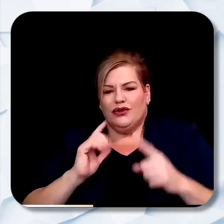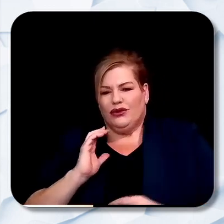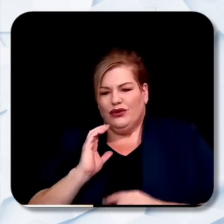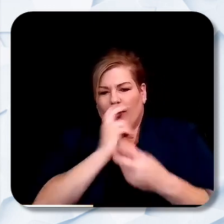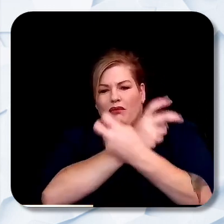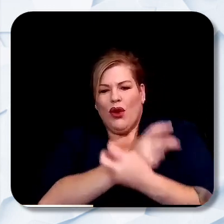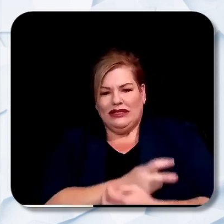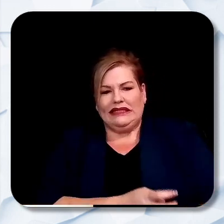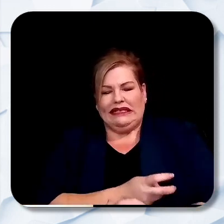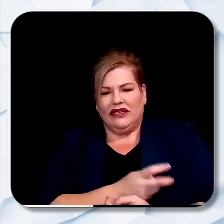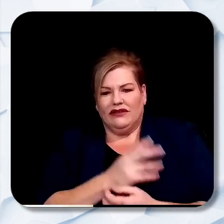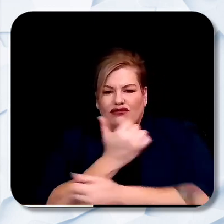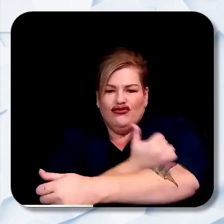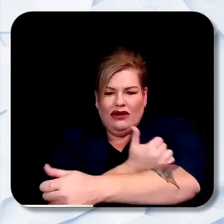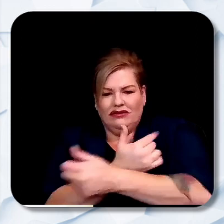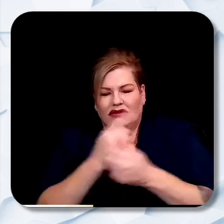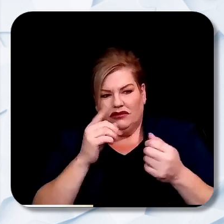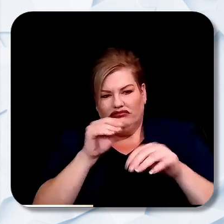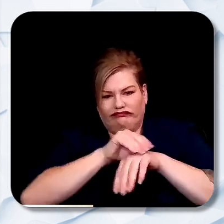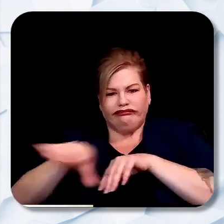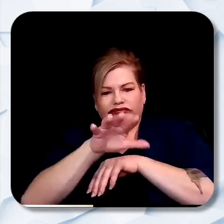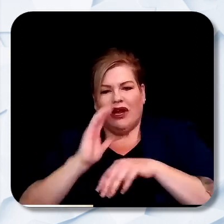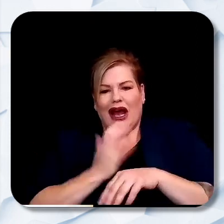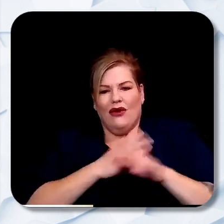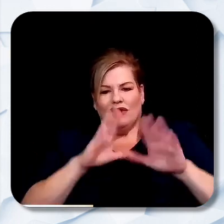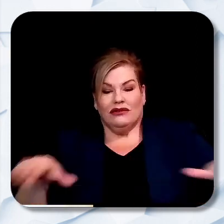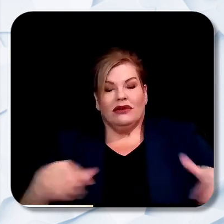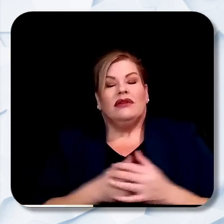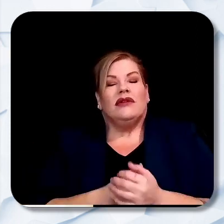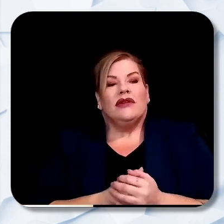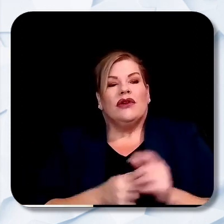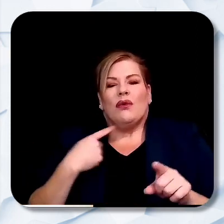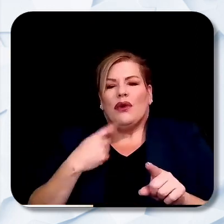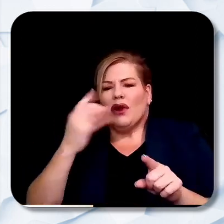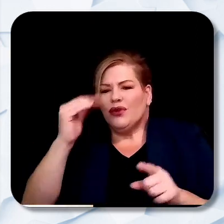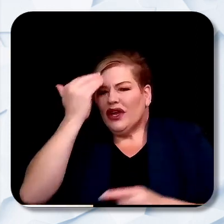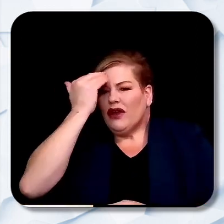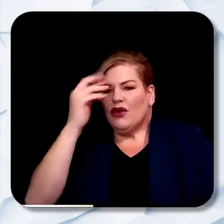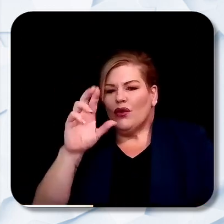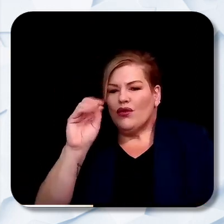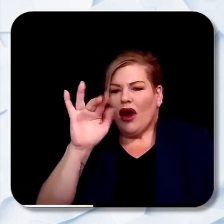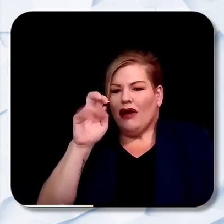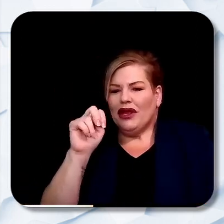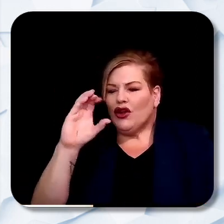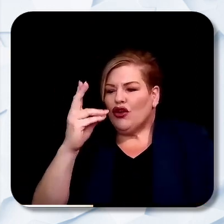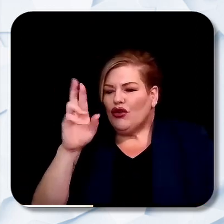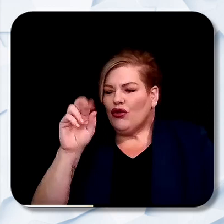the State. Um! And I want to start uh, just as a Mr. Guillen was just mentioning, just by acknowledging a Robin Christiansen from uh the California Department of Public